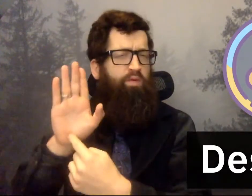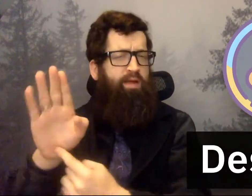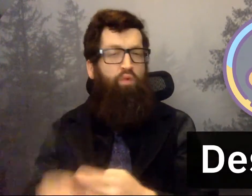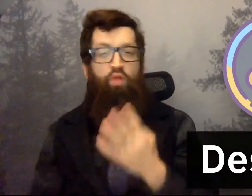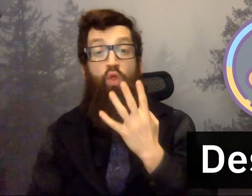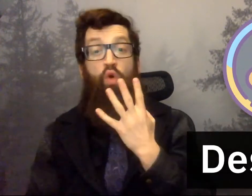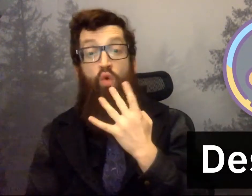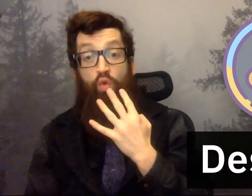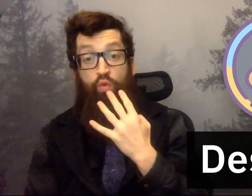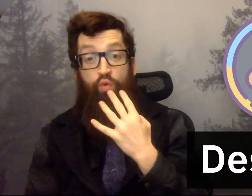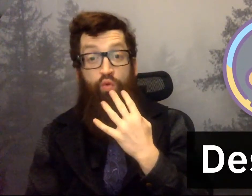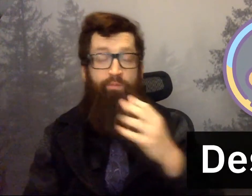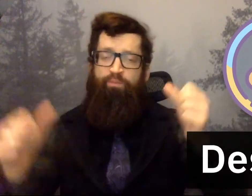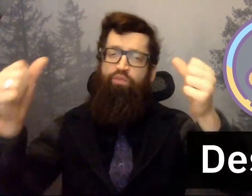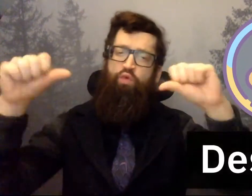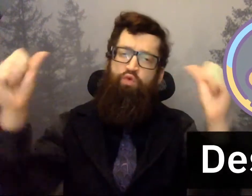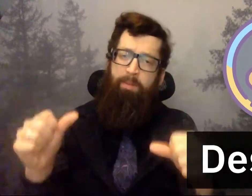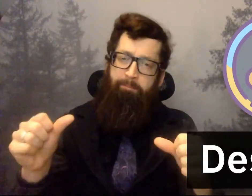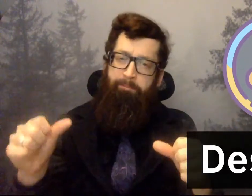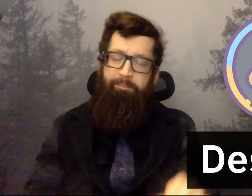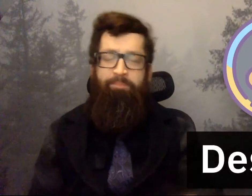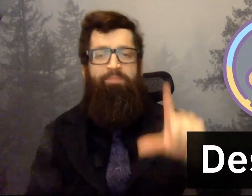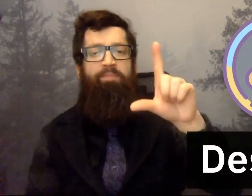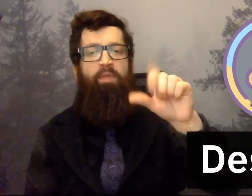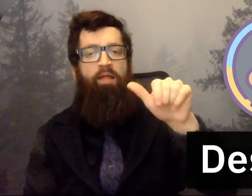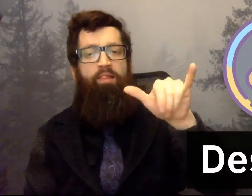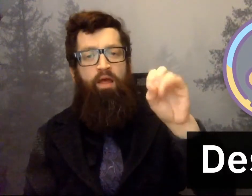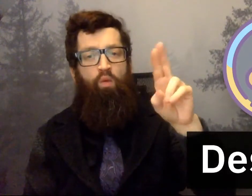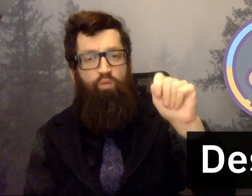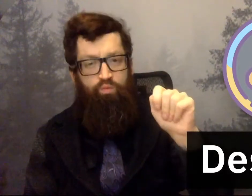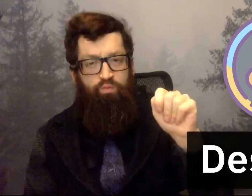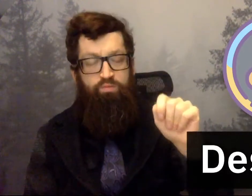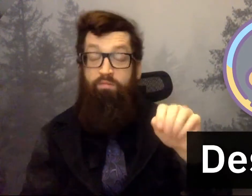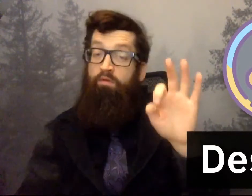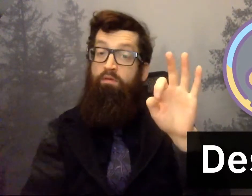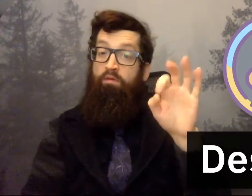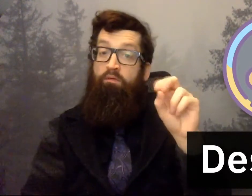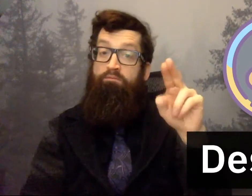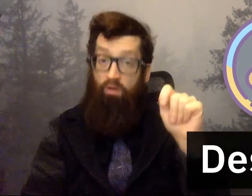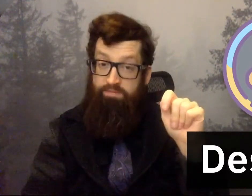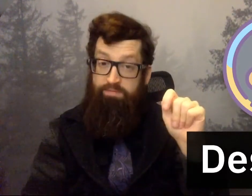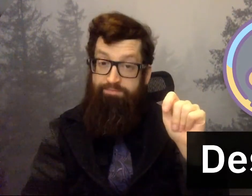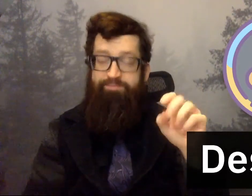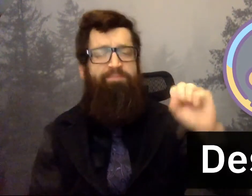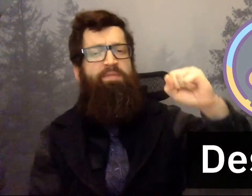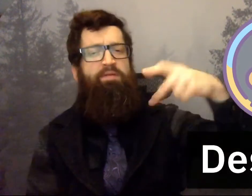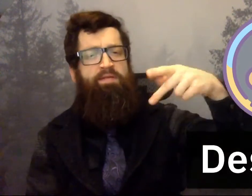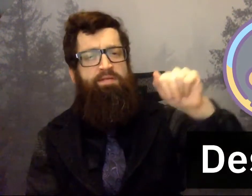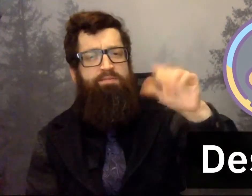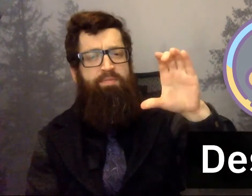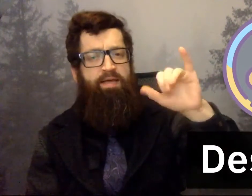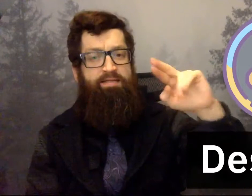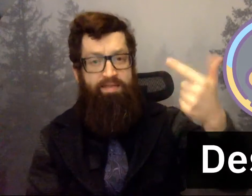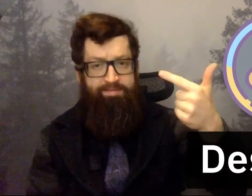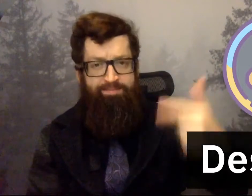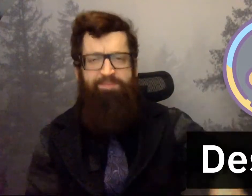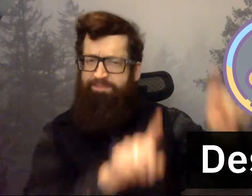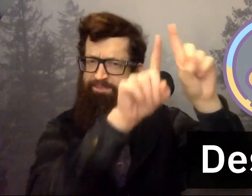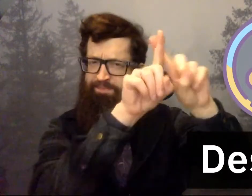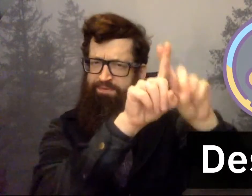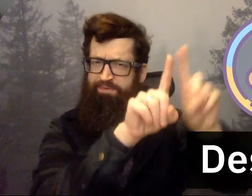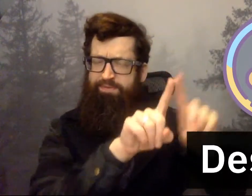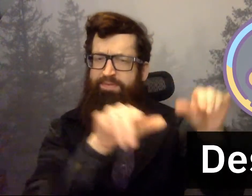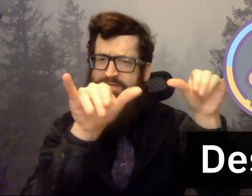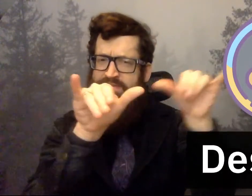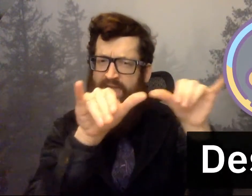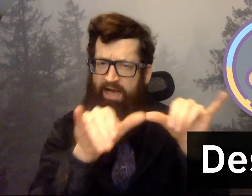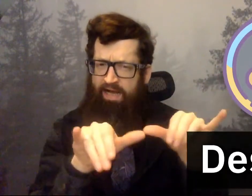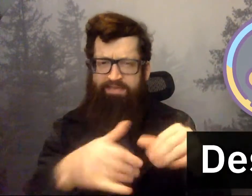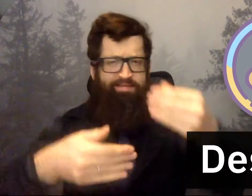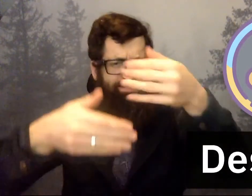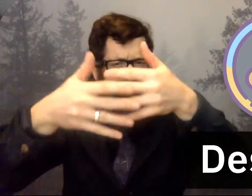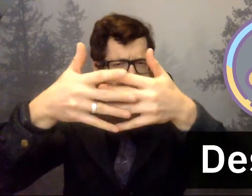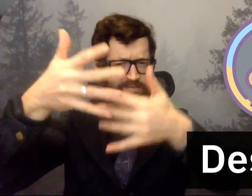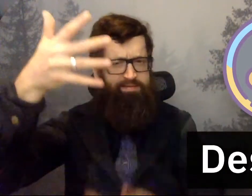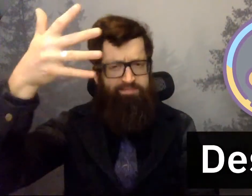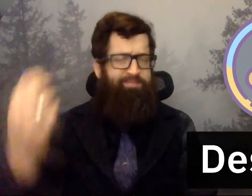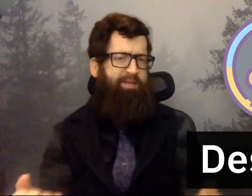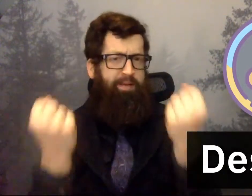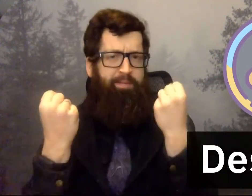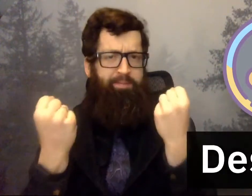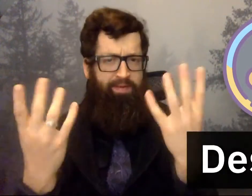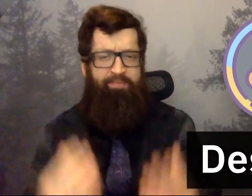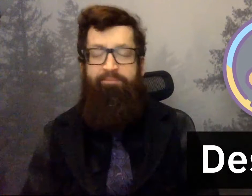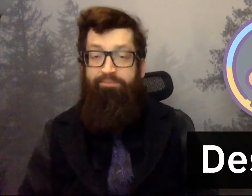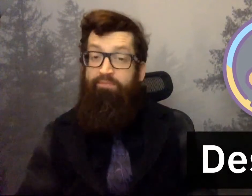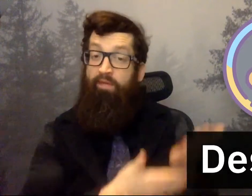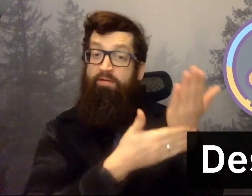colour, shape, layout, font, spacing, sizing and many more.